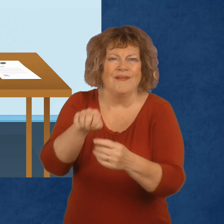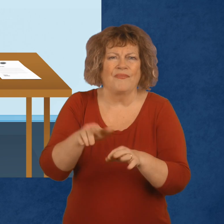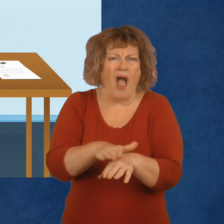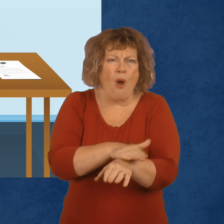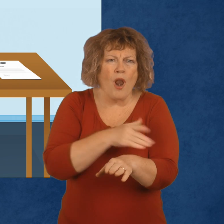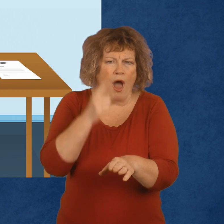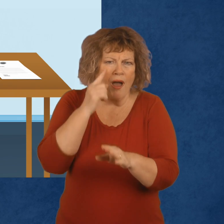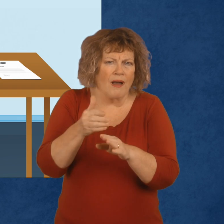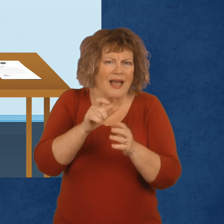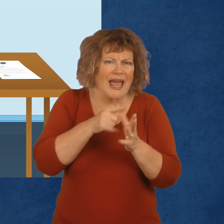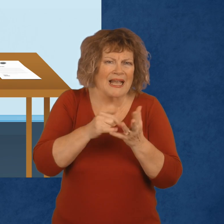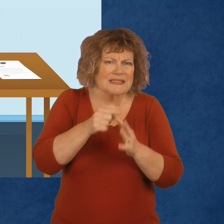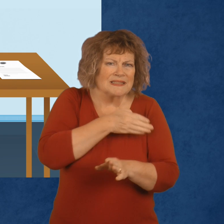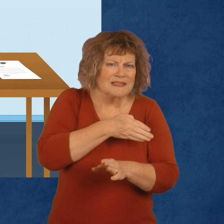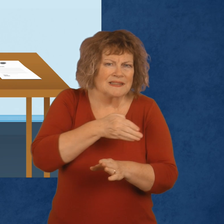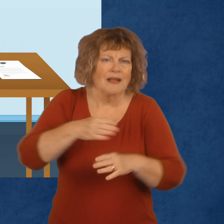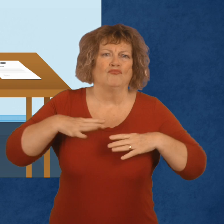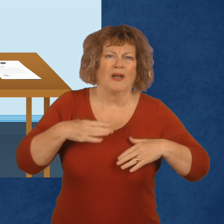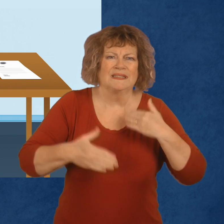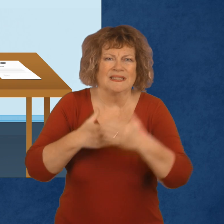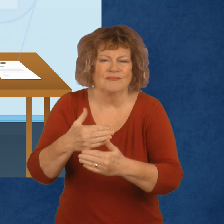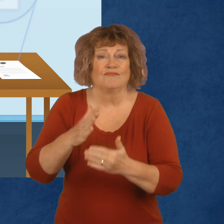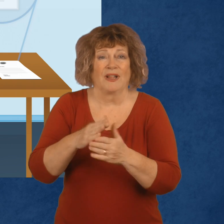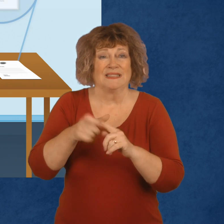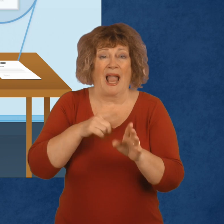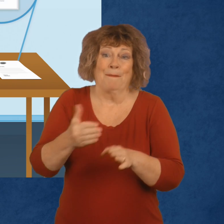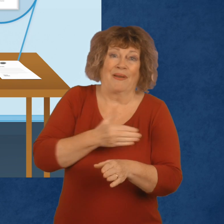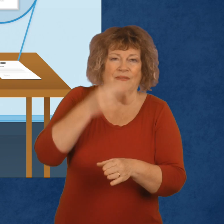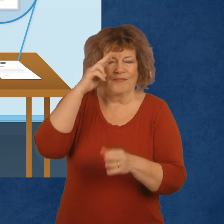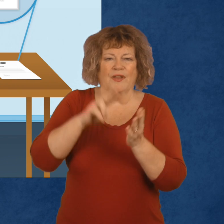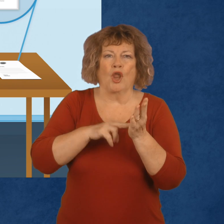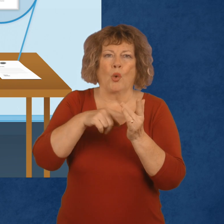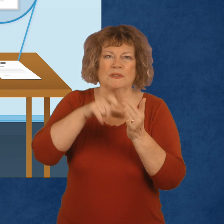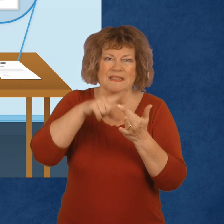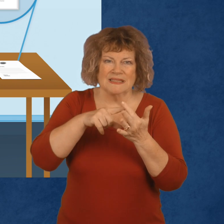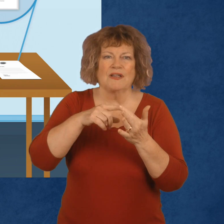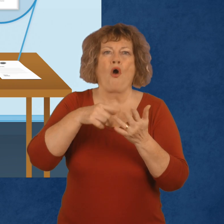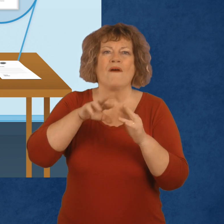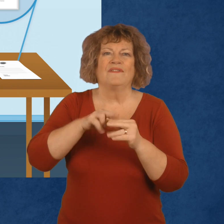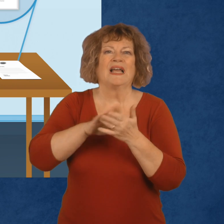This document contains important information. Make sure you have it to hand for your hearing.